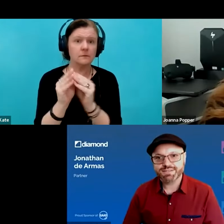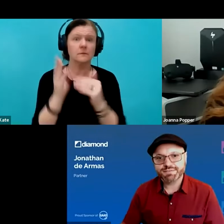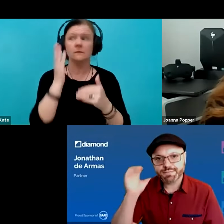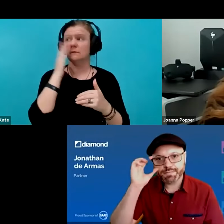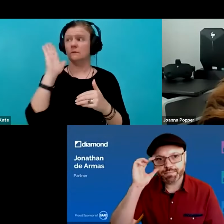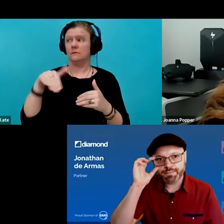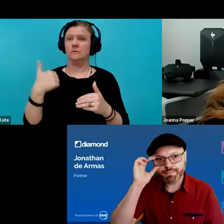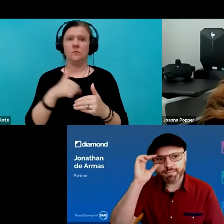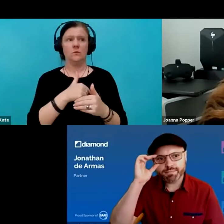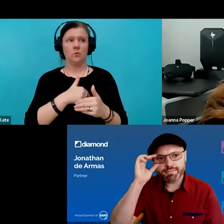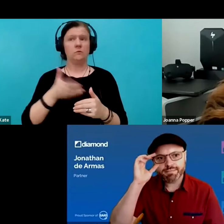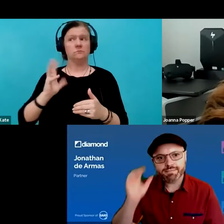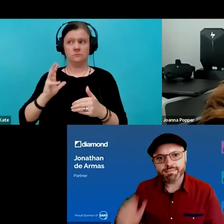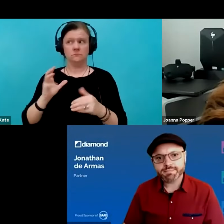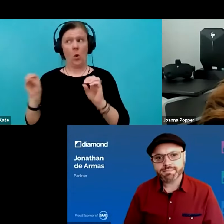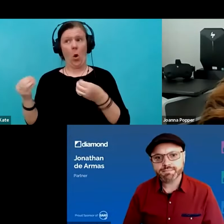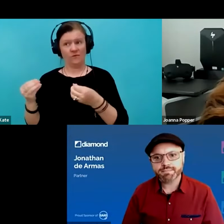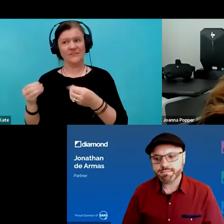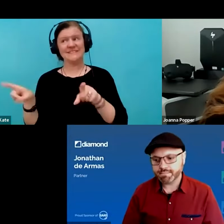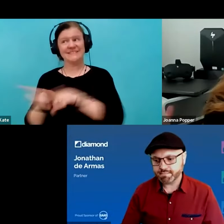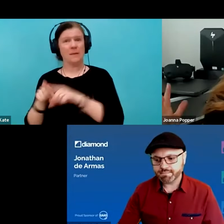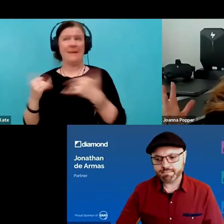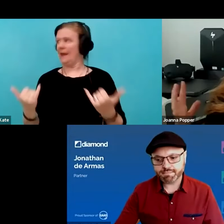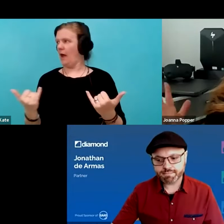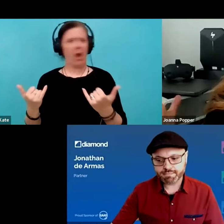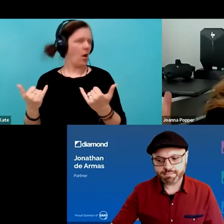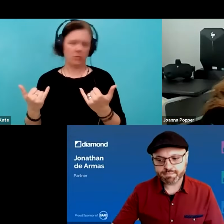Maybe we're in an office before we don't have that experience of getting to be